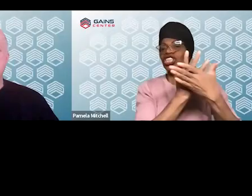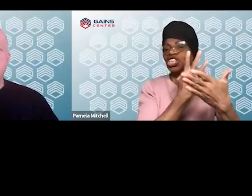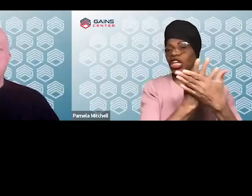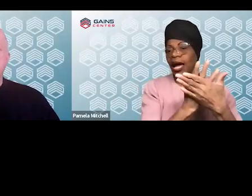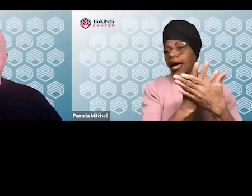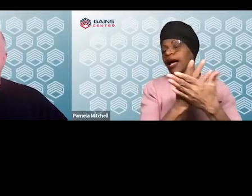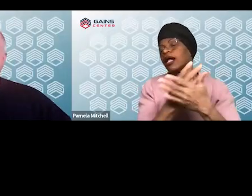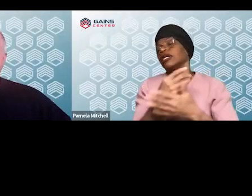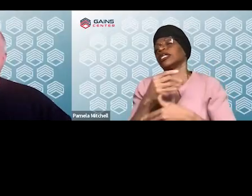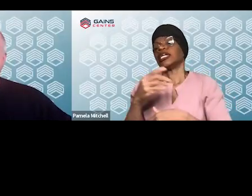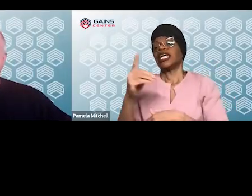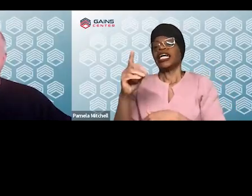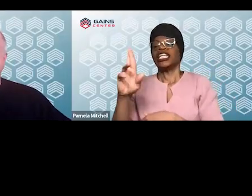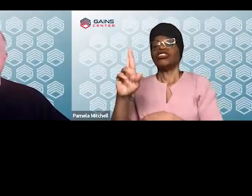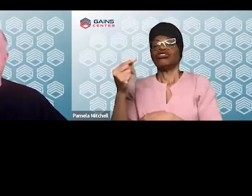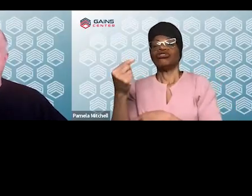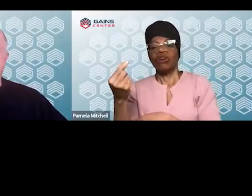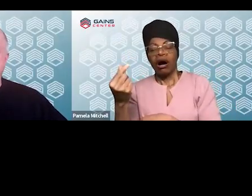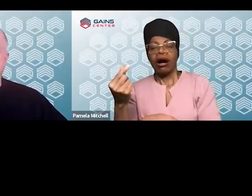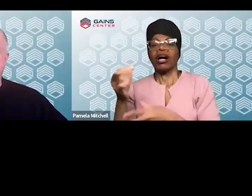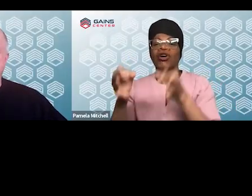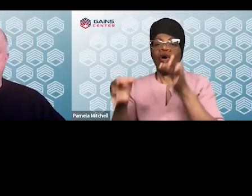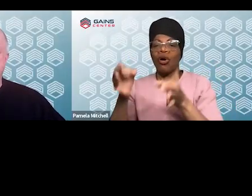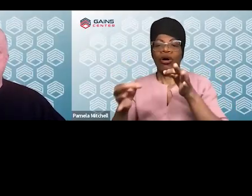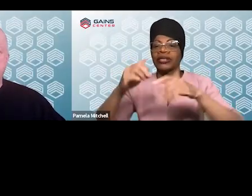and all sorts of settings like that.